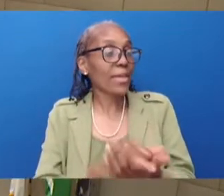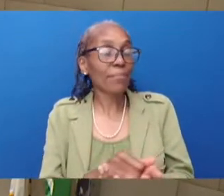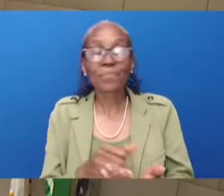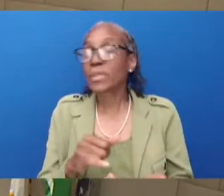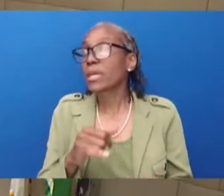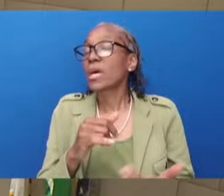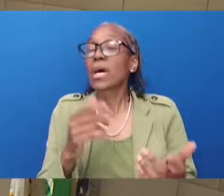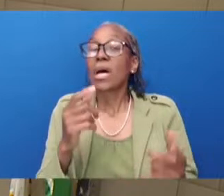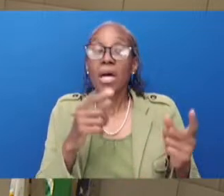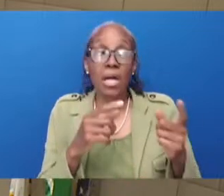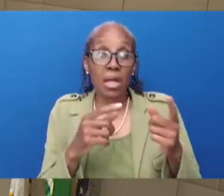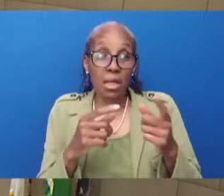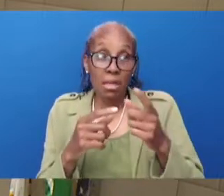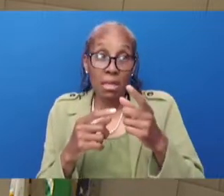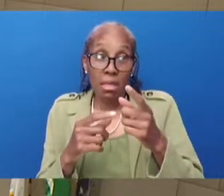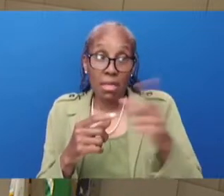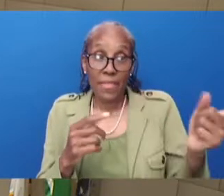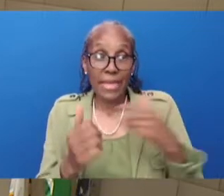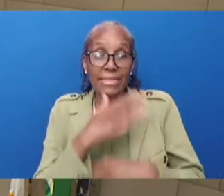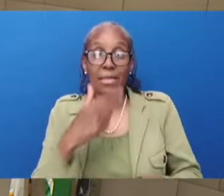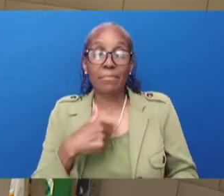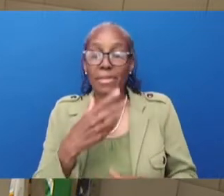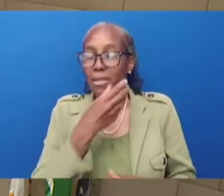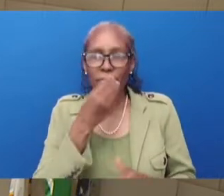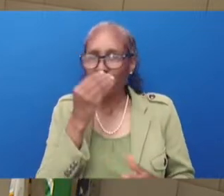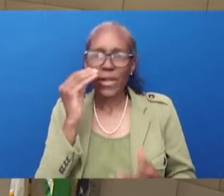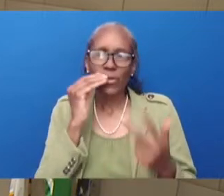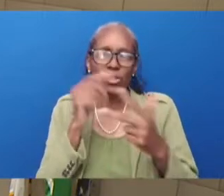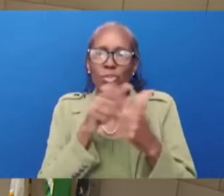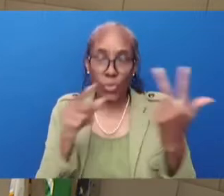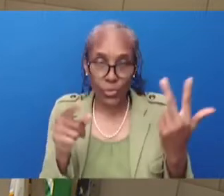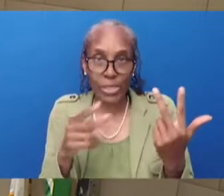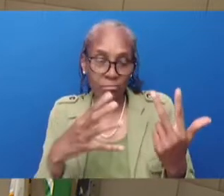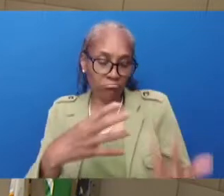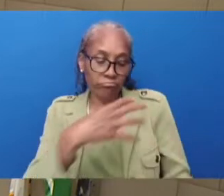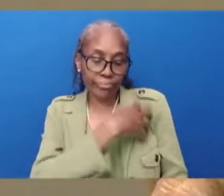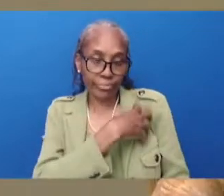SO THANK YOU FOR ALLOWING ME TO